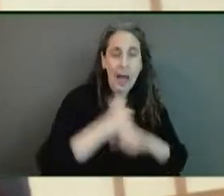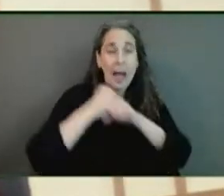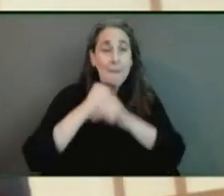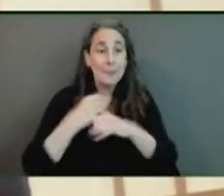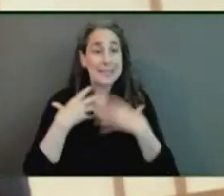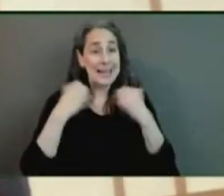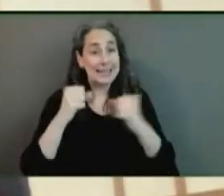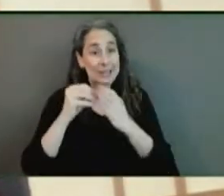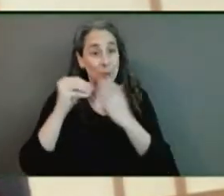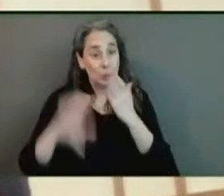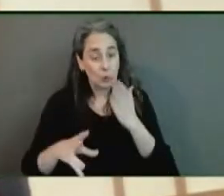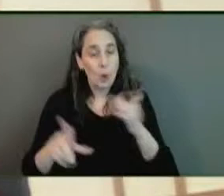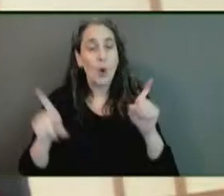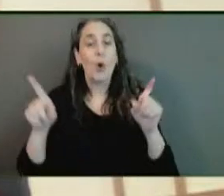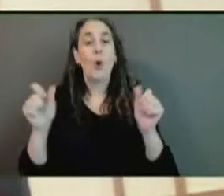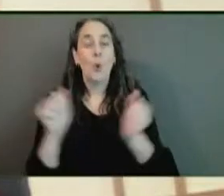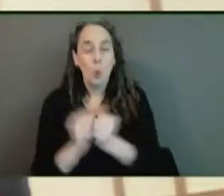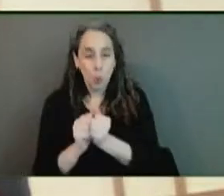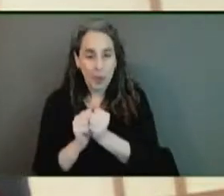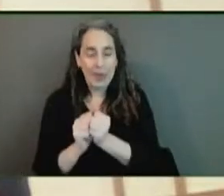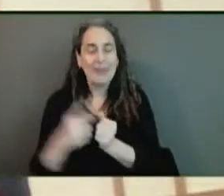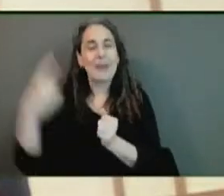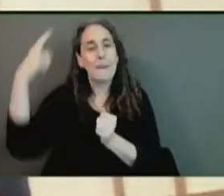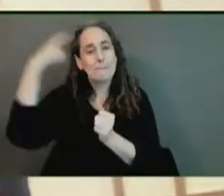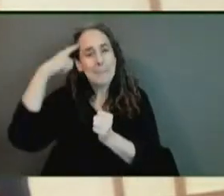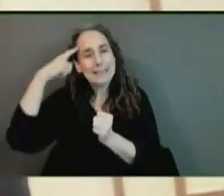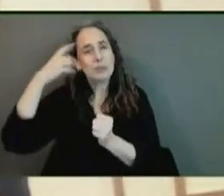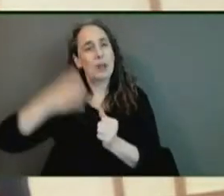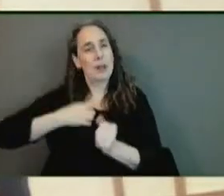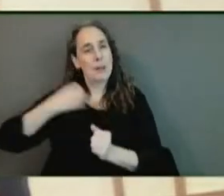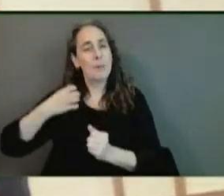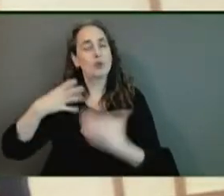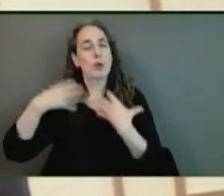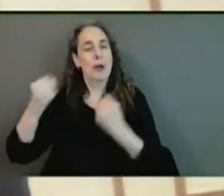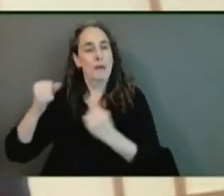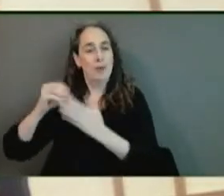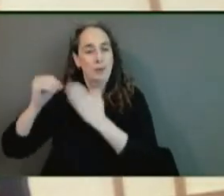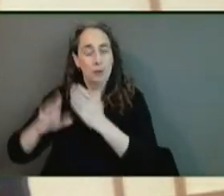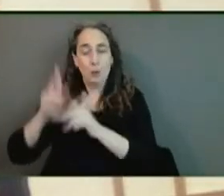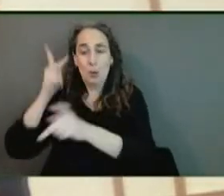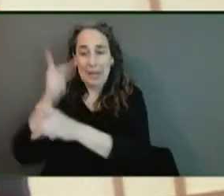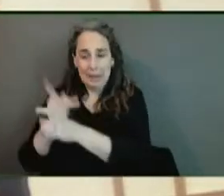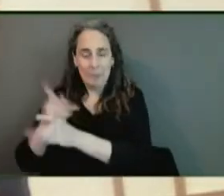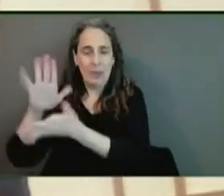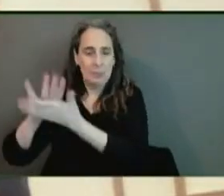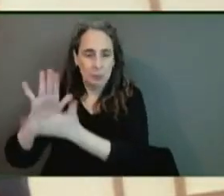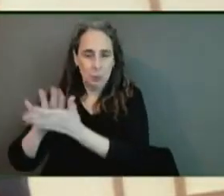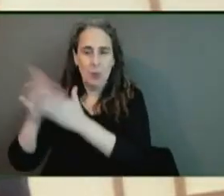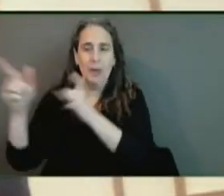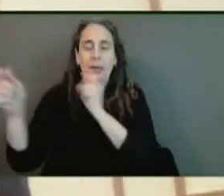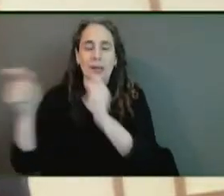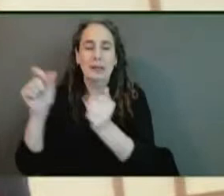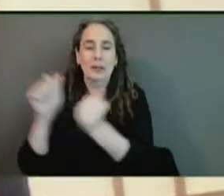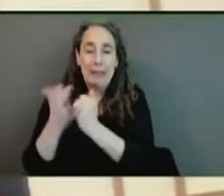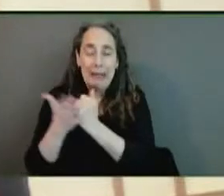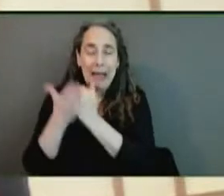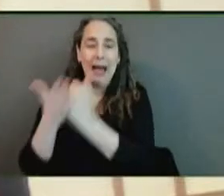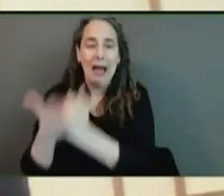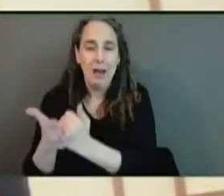with and the health and protecting the health of students with the health with the mental and emotional health